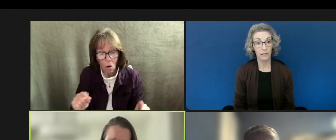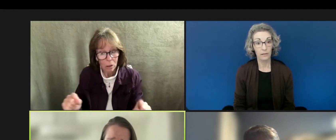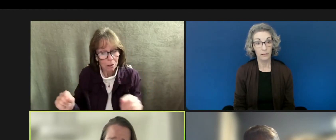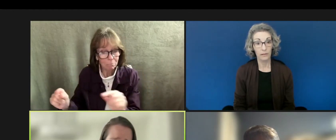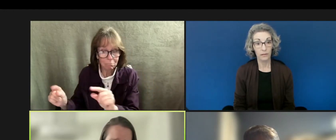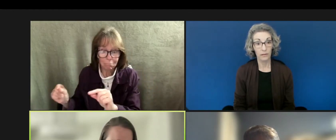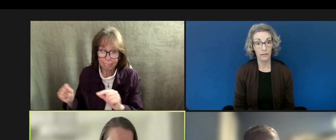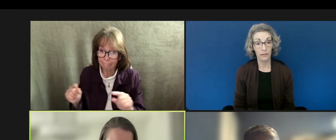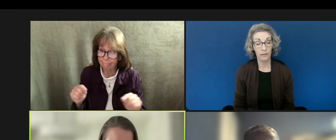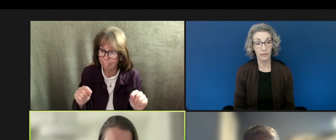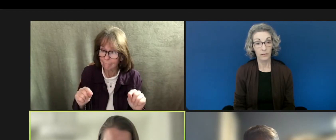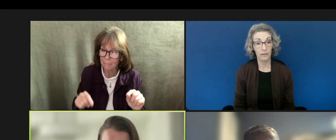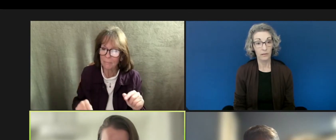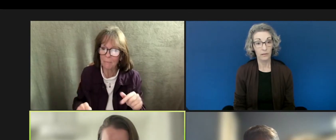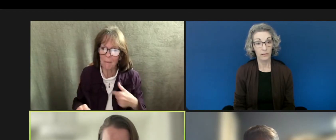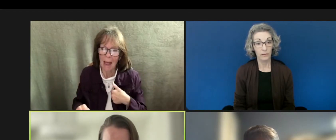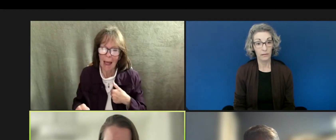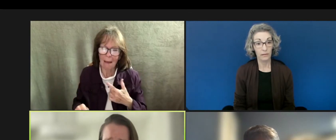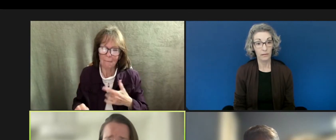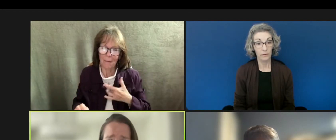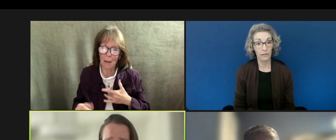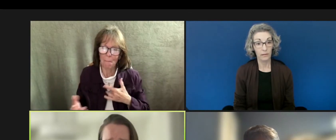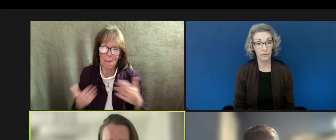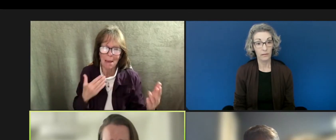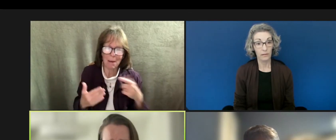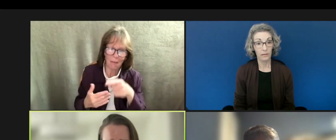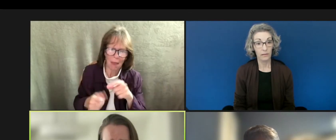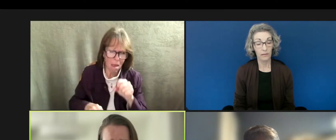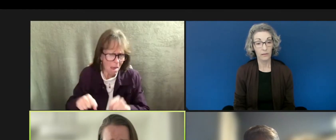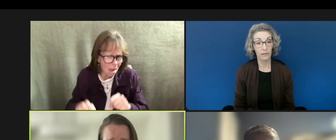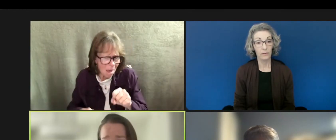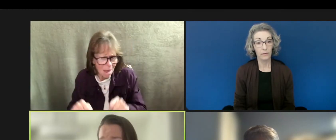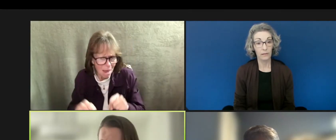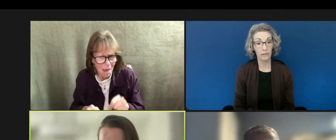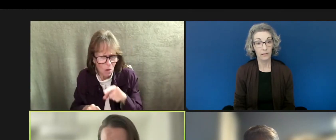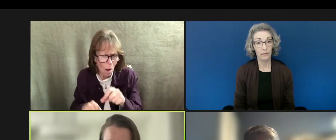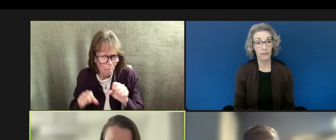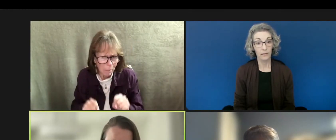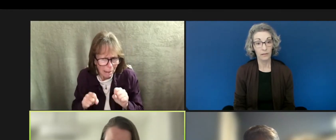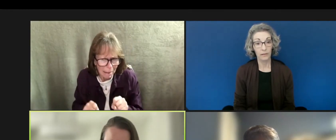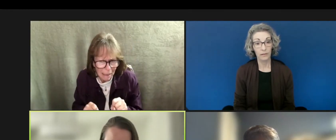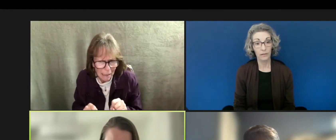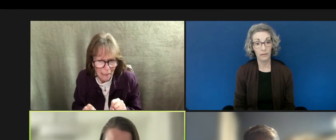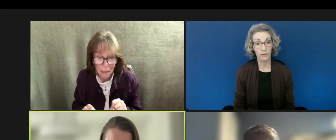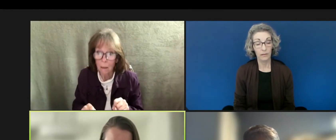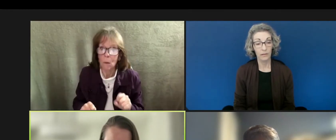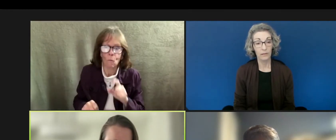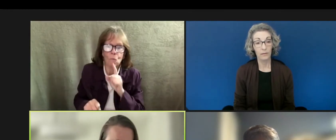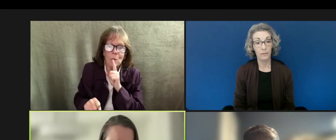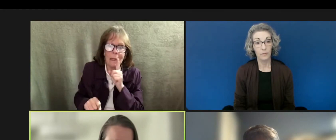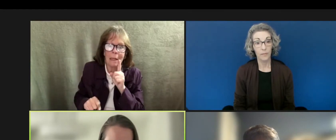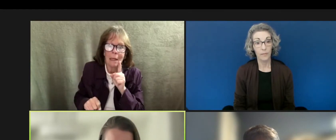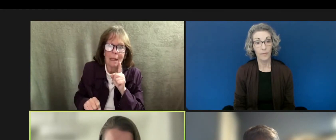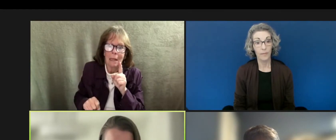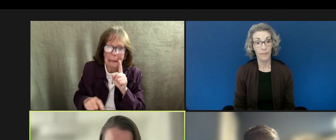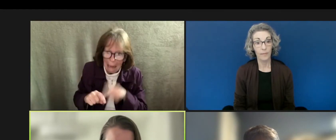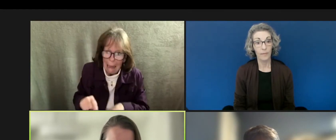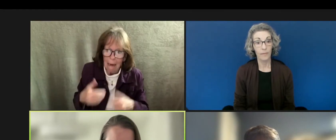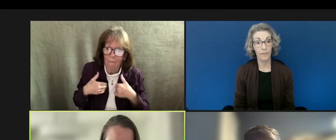And I think they'll question your capacity. And we can't afford to have anything jeopardize the project.